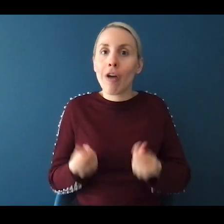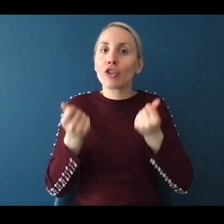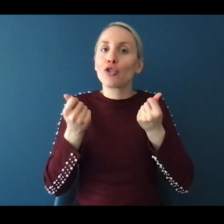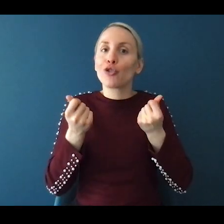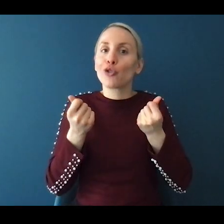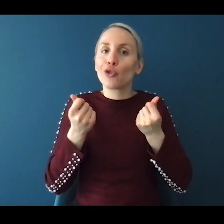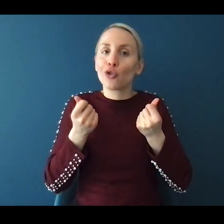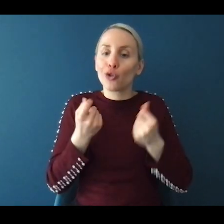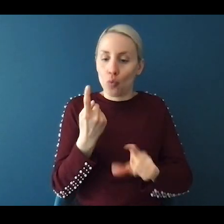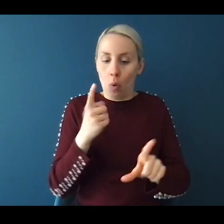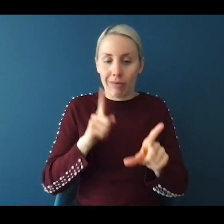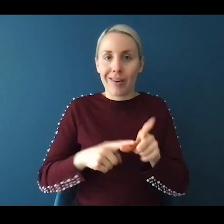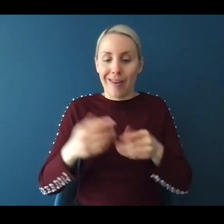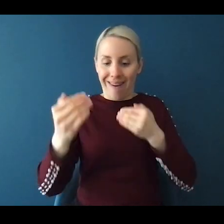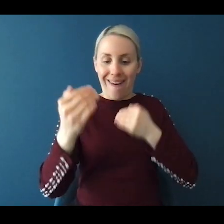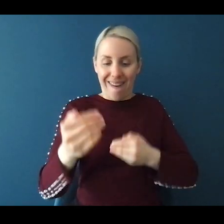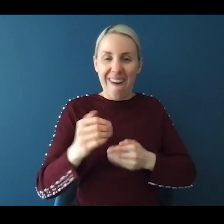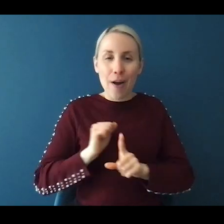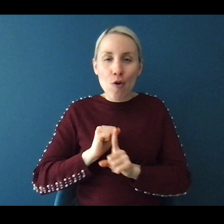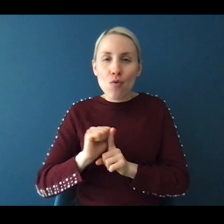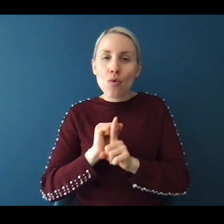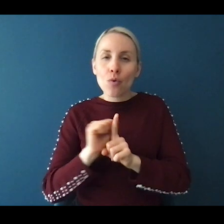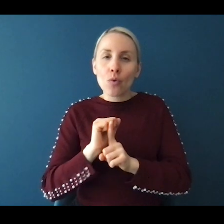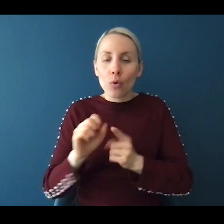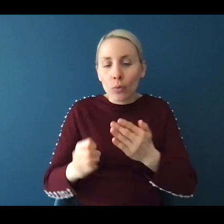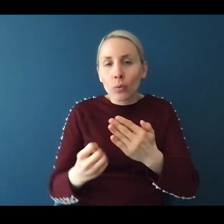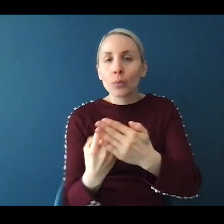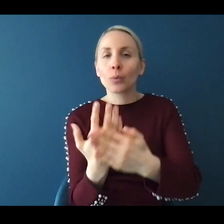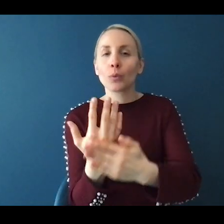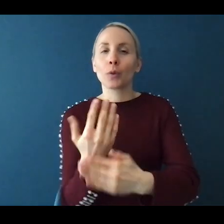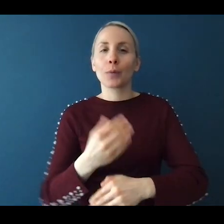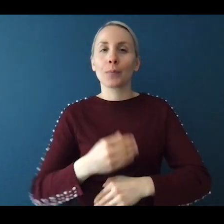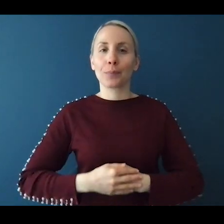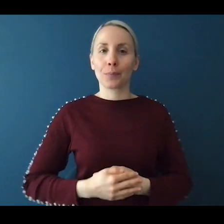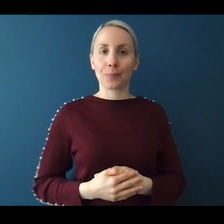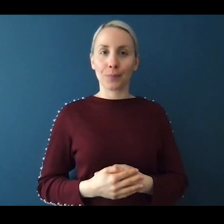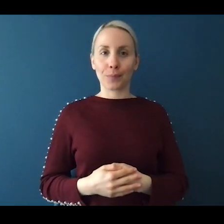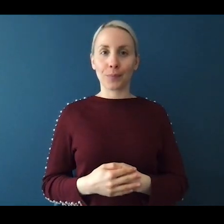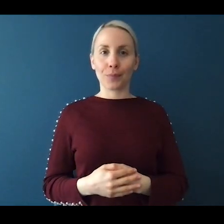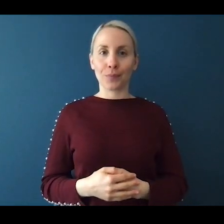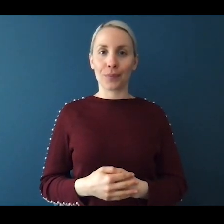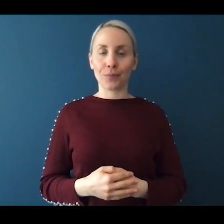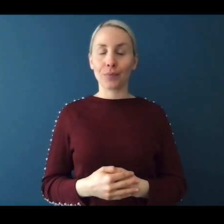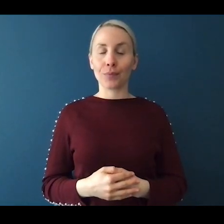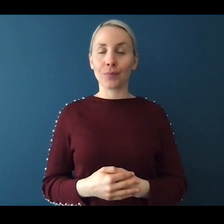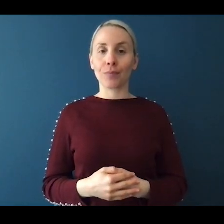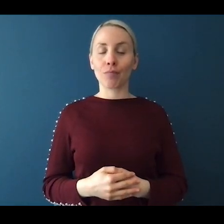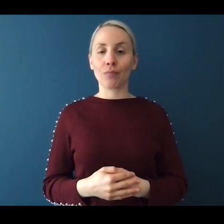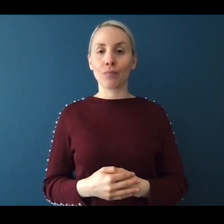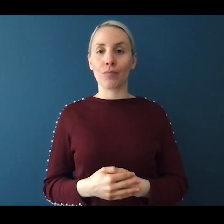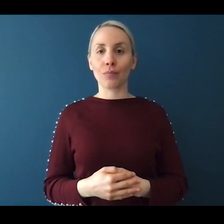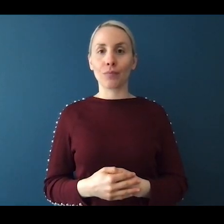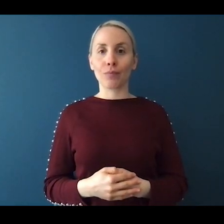within this kind of 12 months or develop within this 12 months. I think Alejandra had given